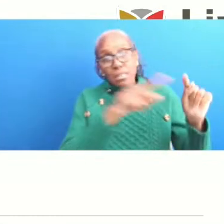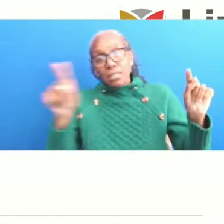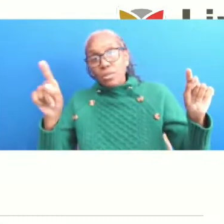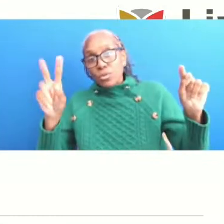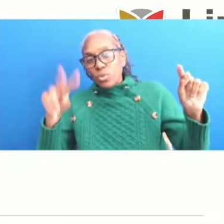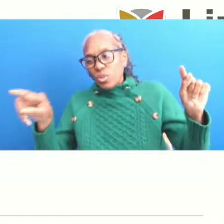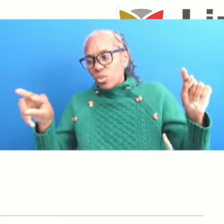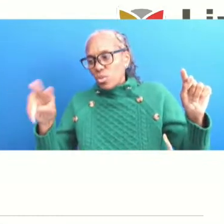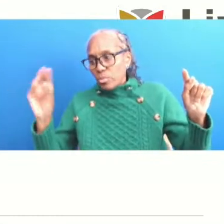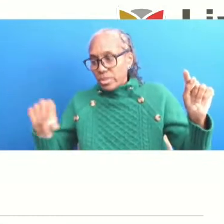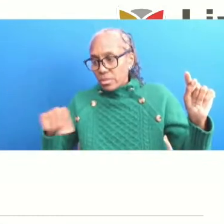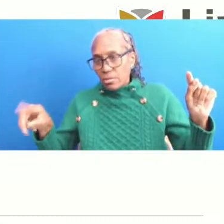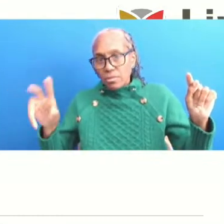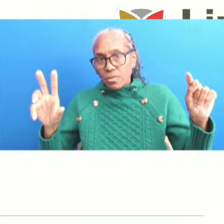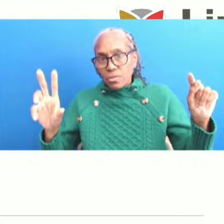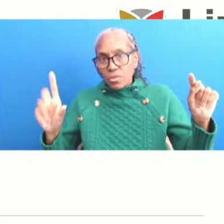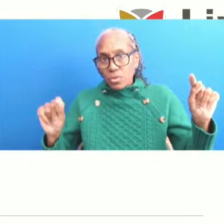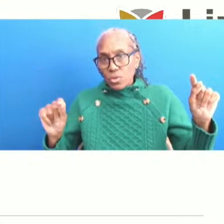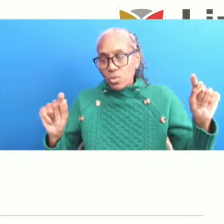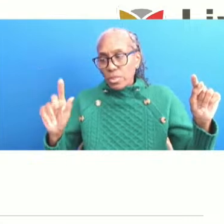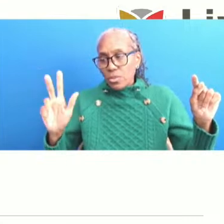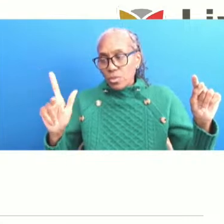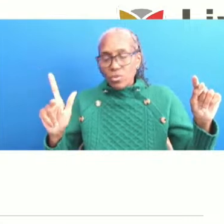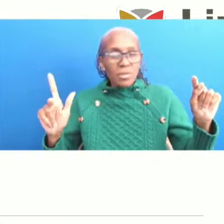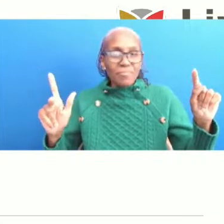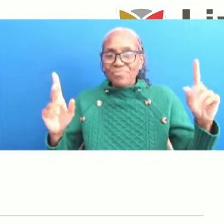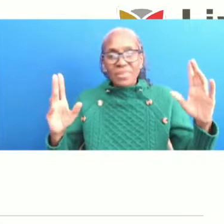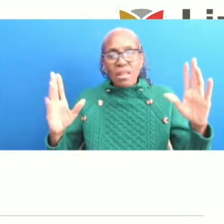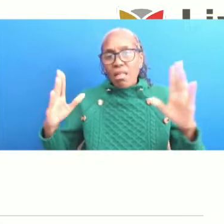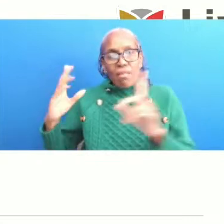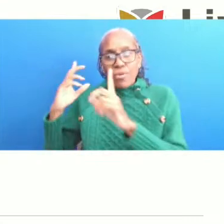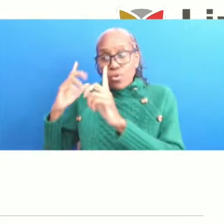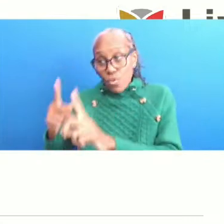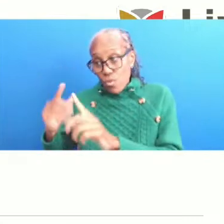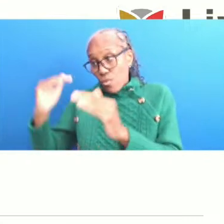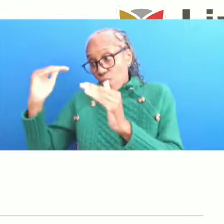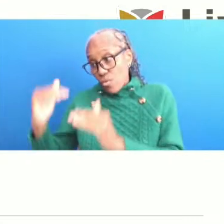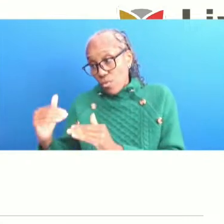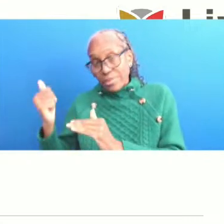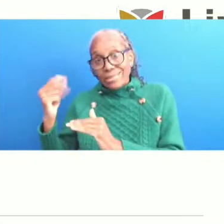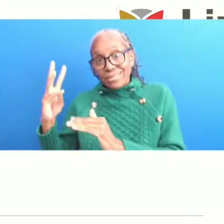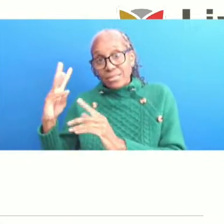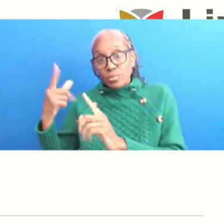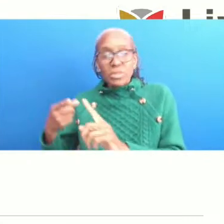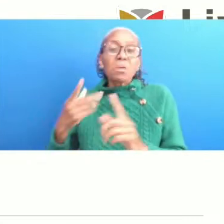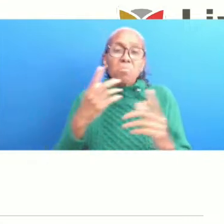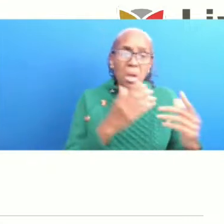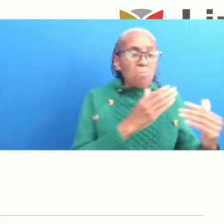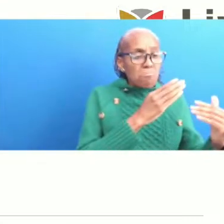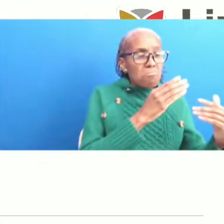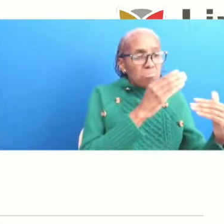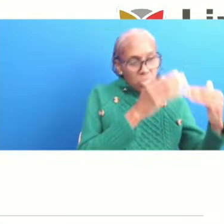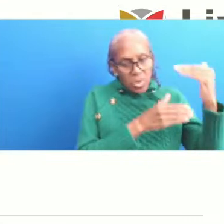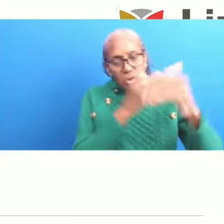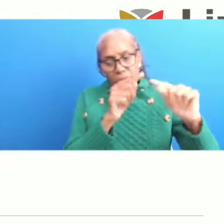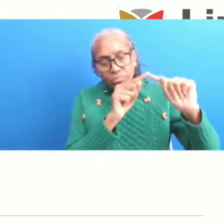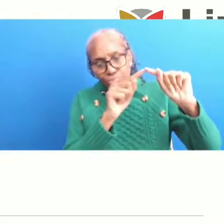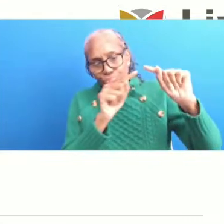THAT'S GONE DOWN FROM 28% IN 2018 TO JUST ABOVE 22% IN 2023.